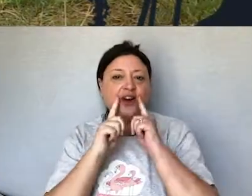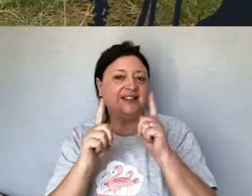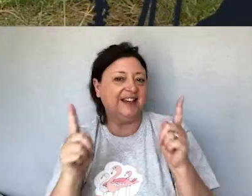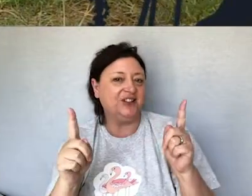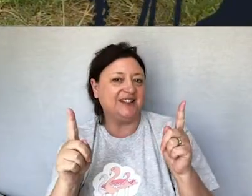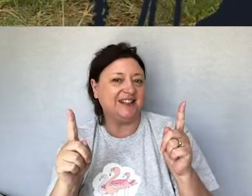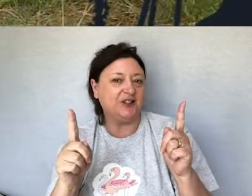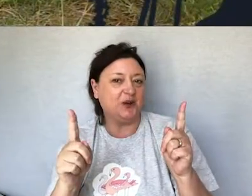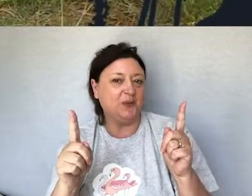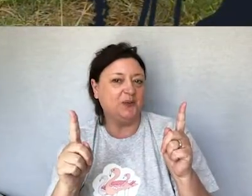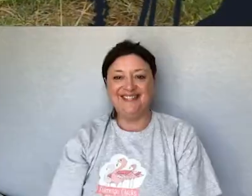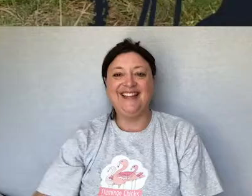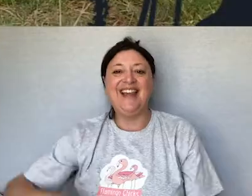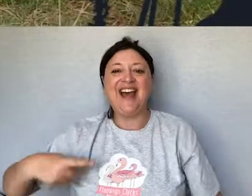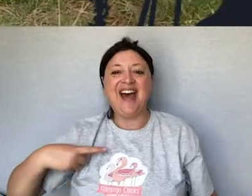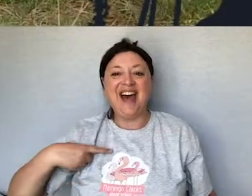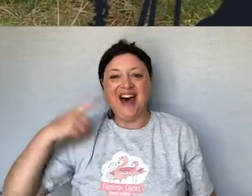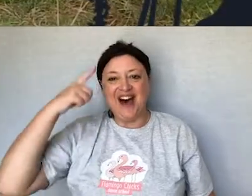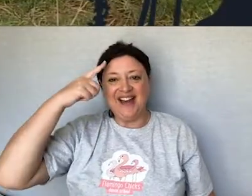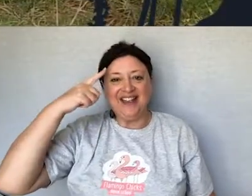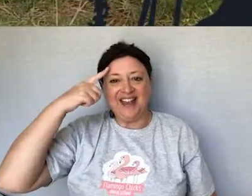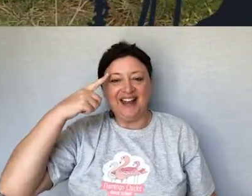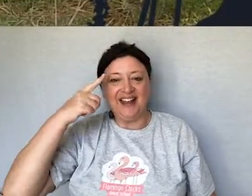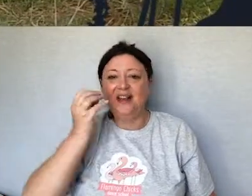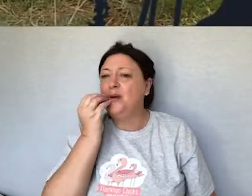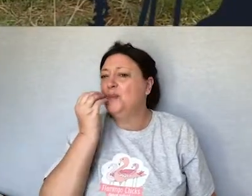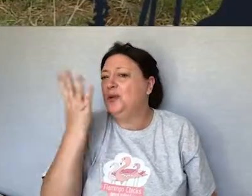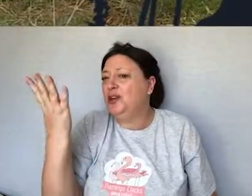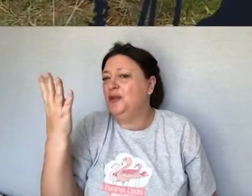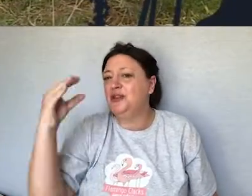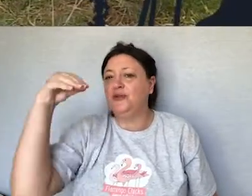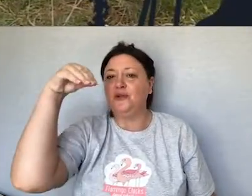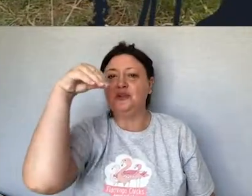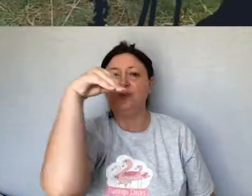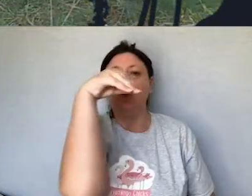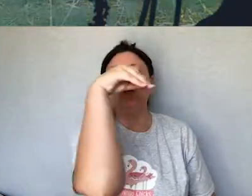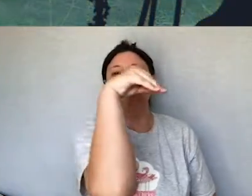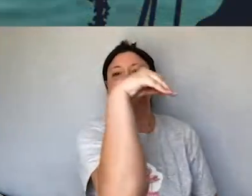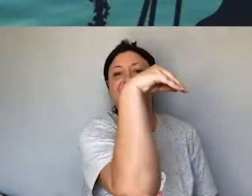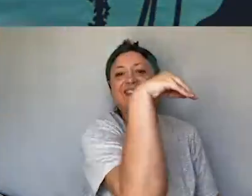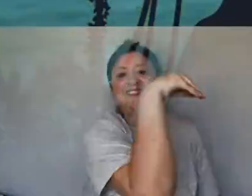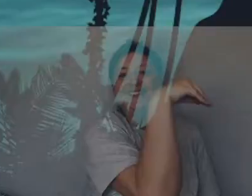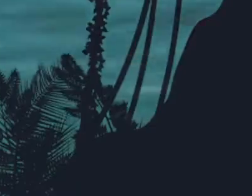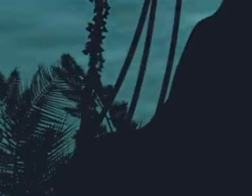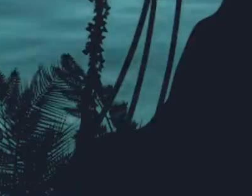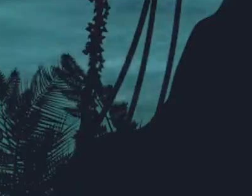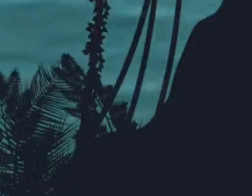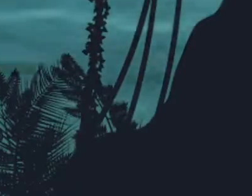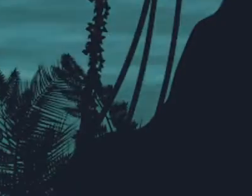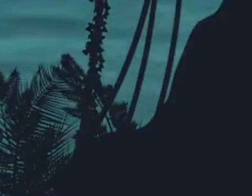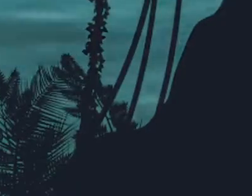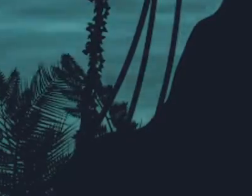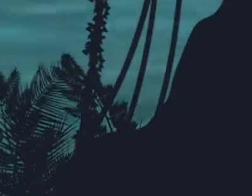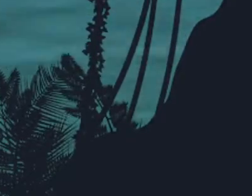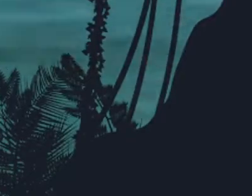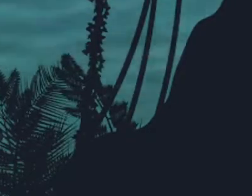into? Hmm I think we're going to turn them into beautiful swans, graceful birds